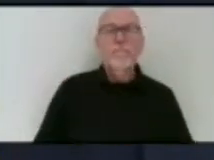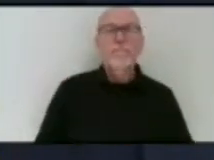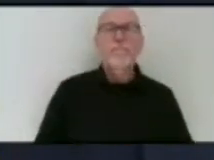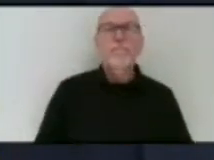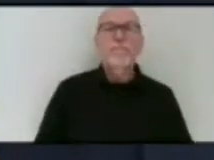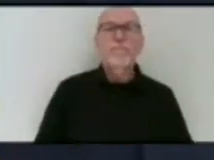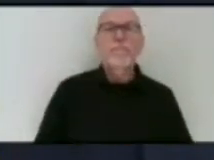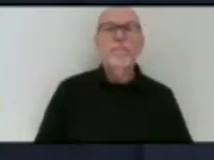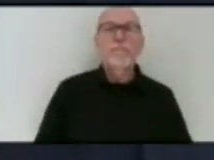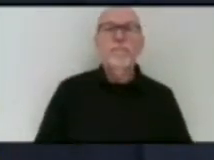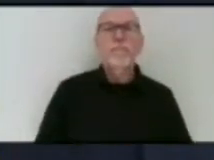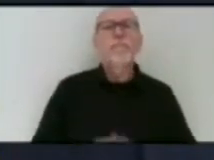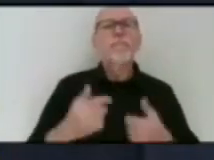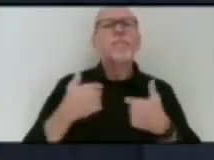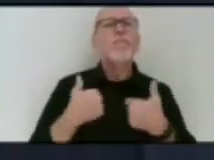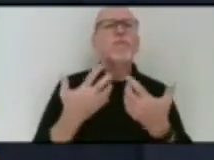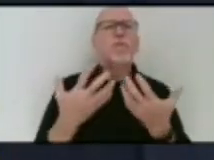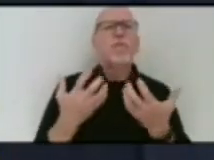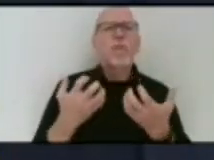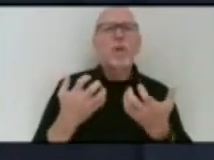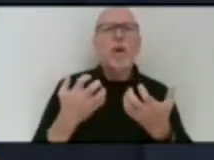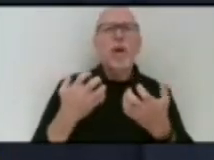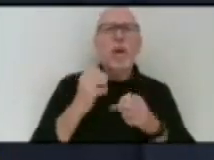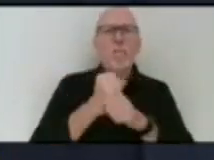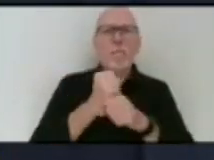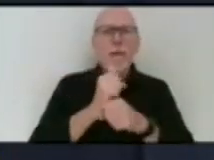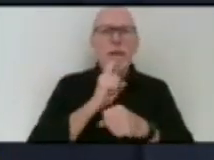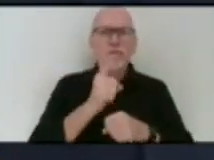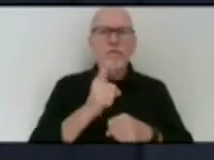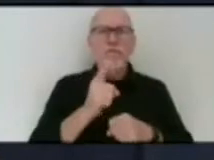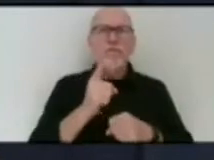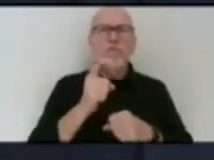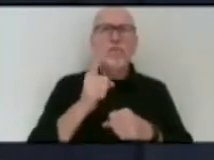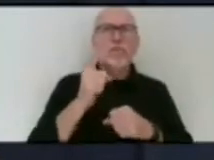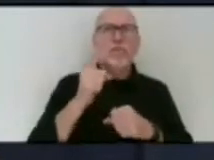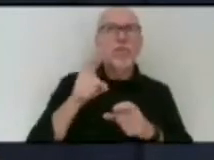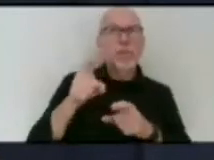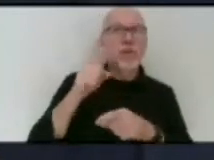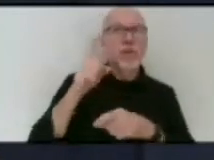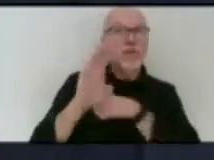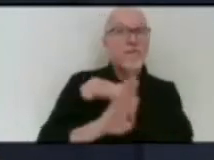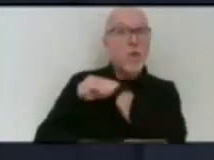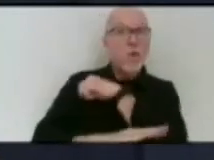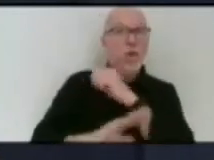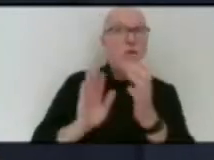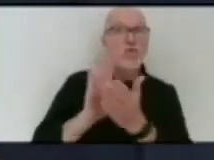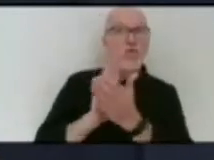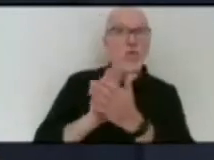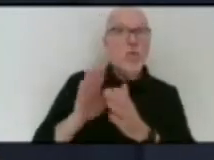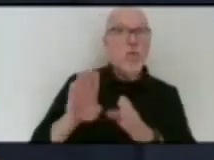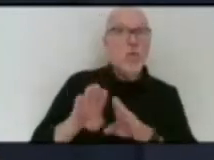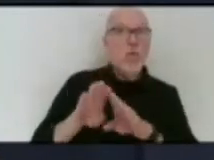we wanted to be in the position for our schools to safely reopen to in person